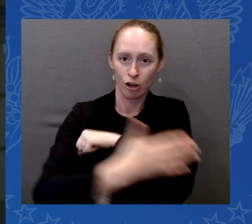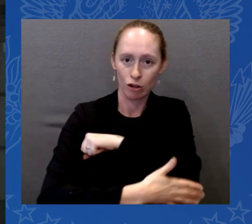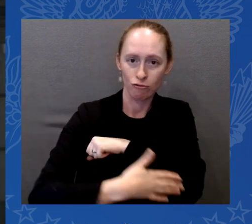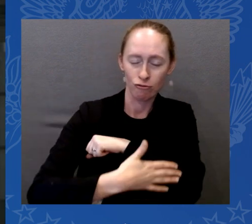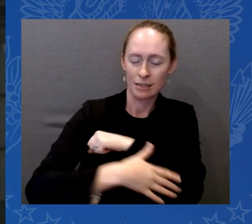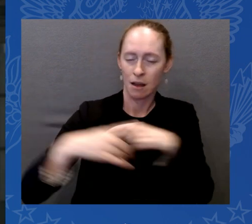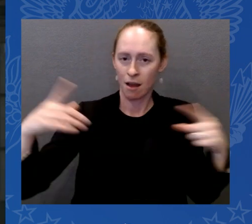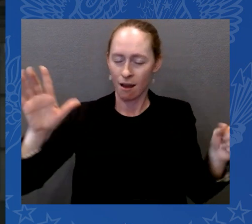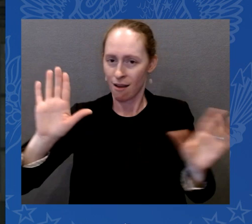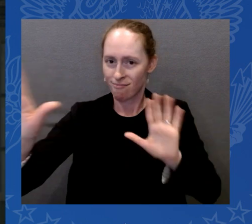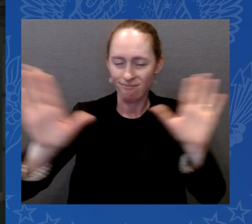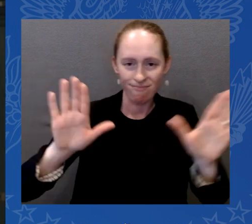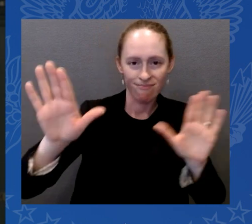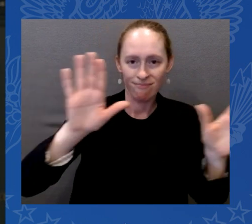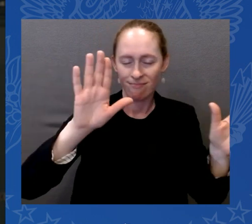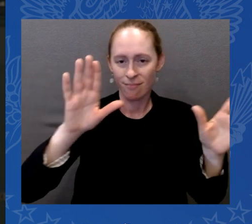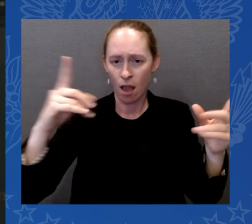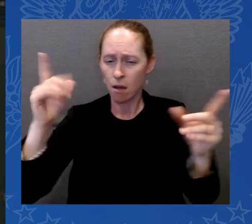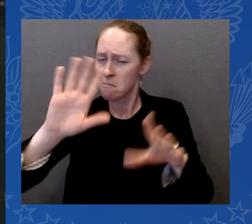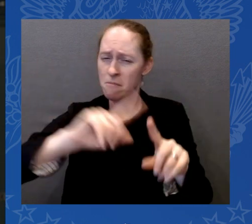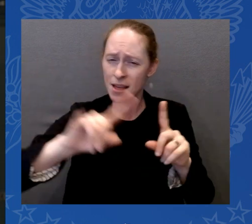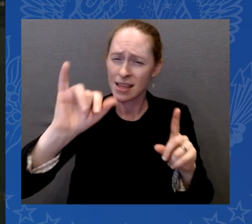progress does come, and it's coming now.